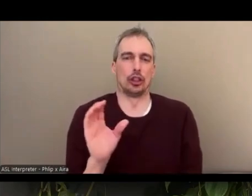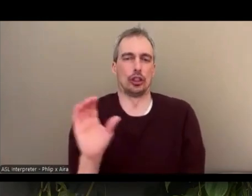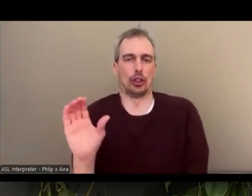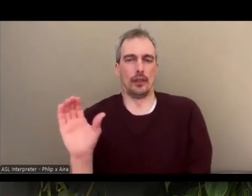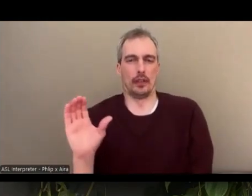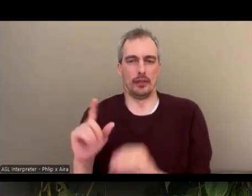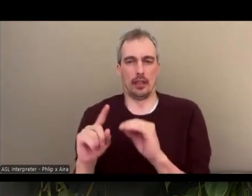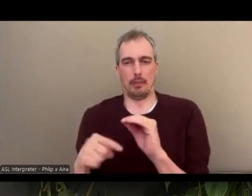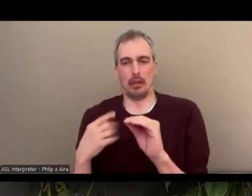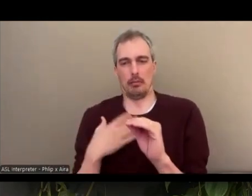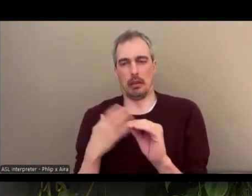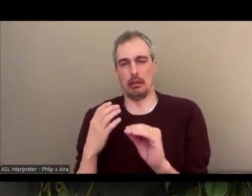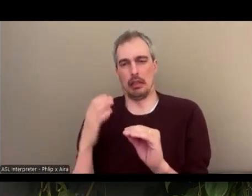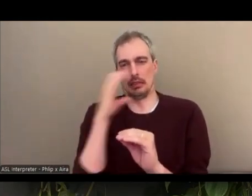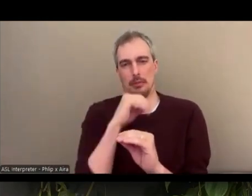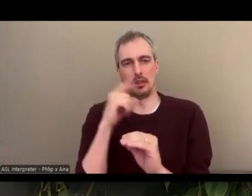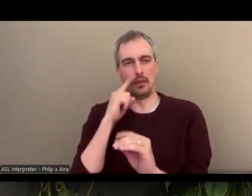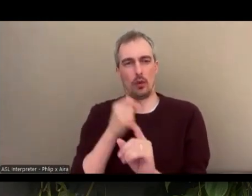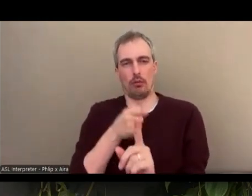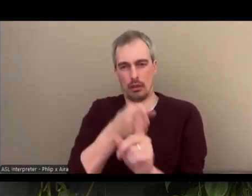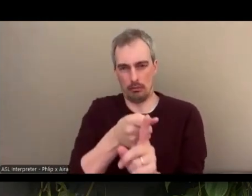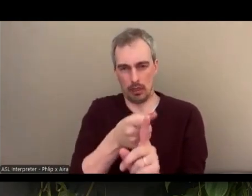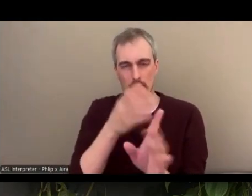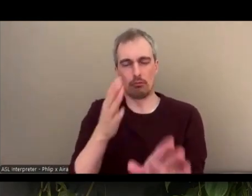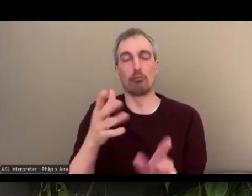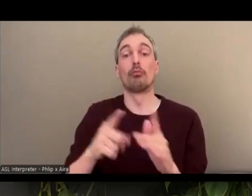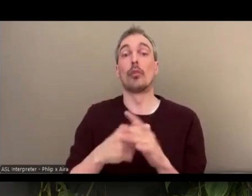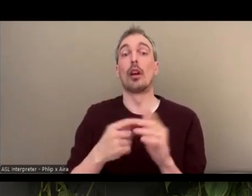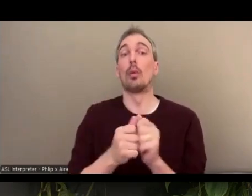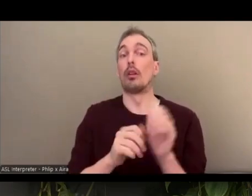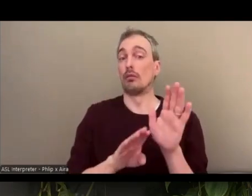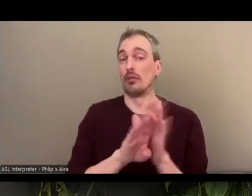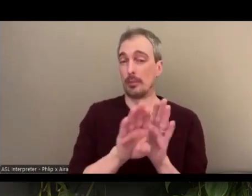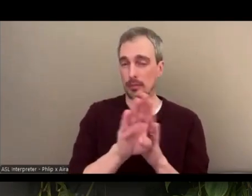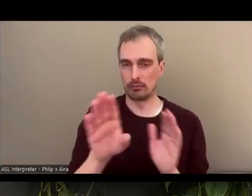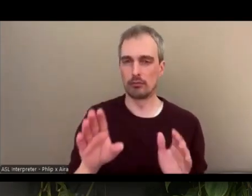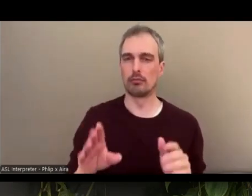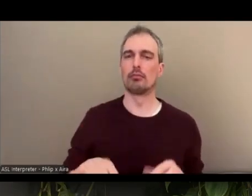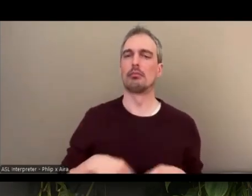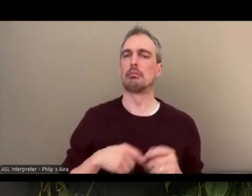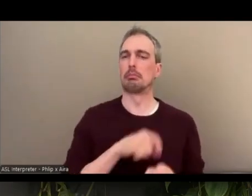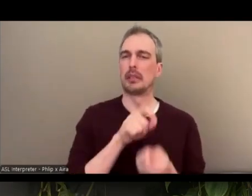So I'll start with development. Specifically the proof point developer's accessibility checklists.